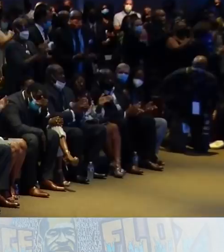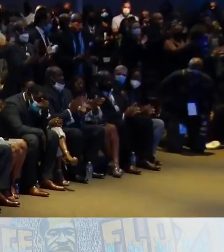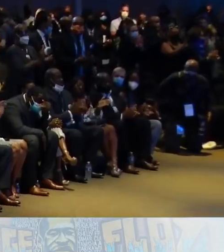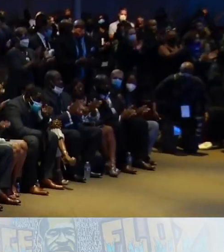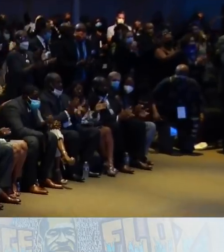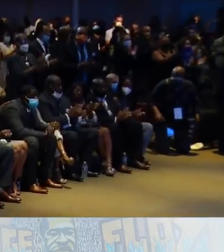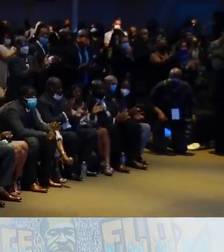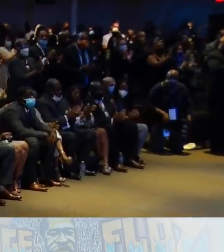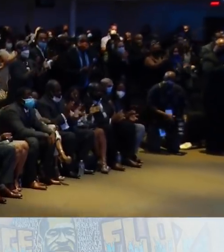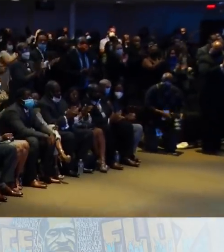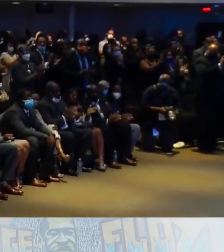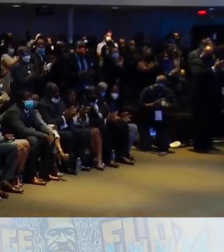MEMORIAL SCHOLARSHIP FUND.